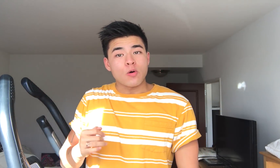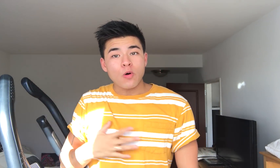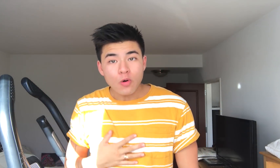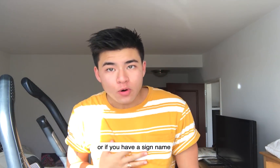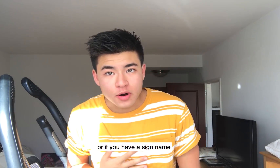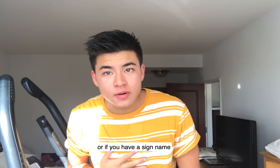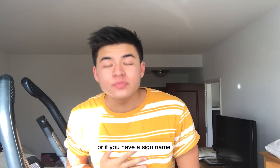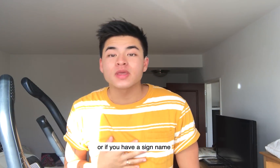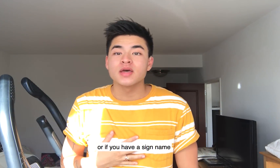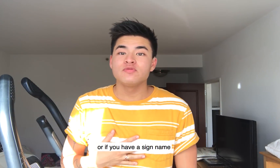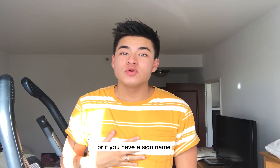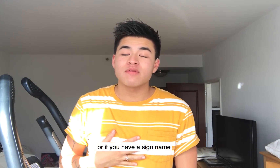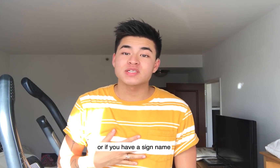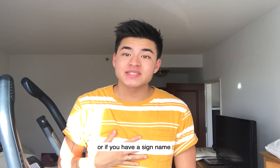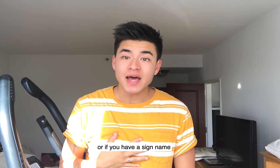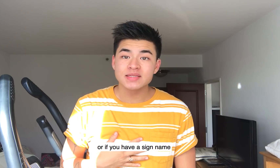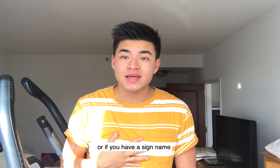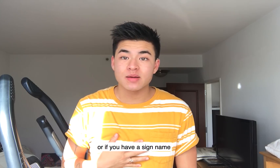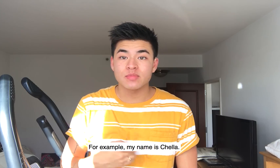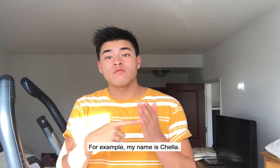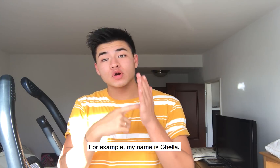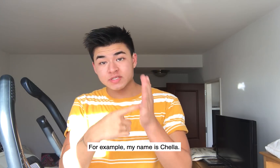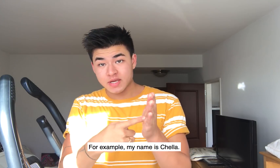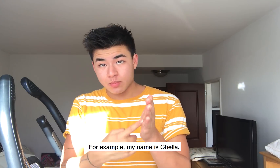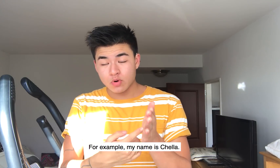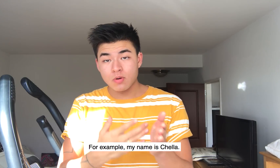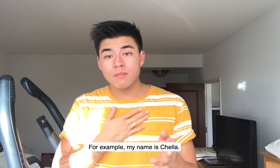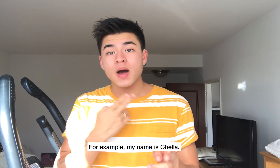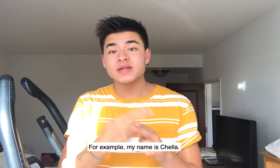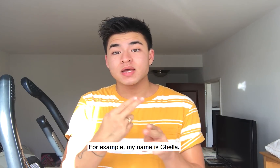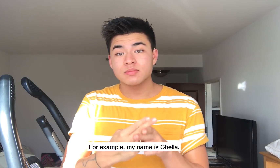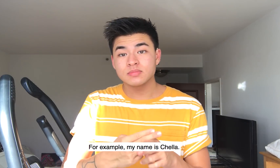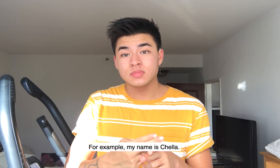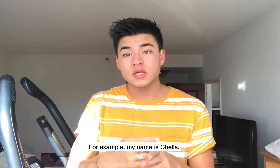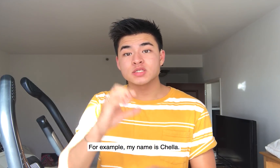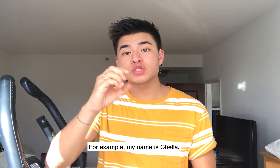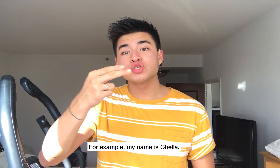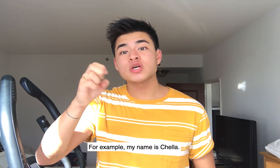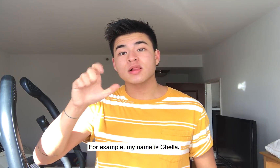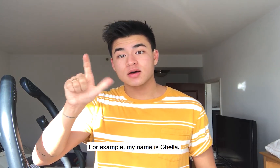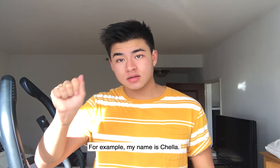Or if you have a sign name, for example, my name is chella